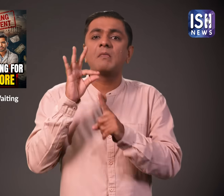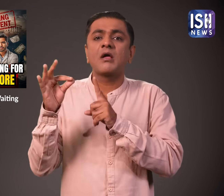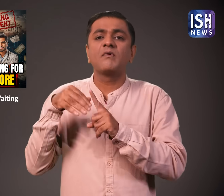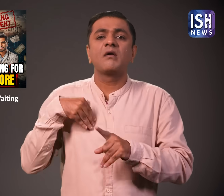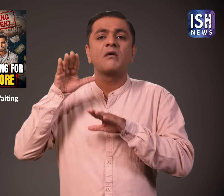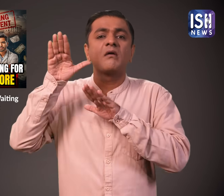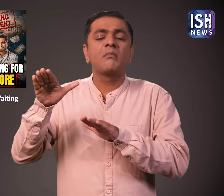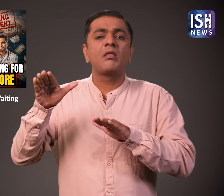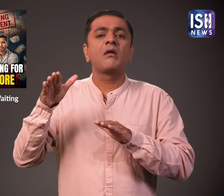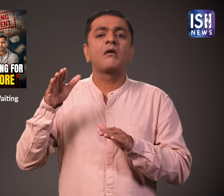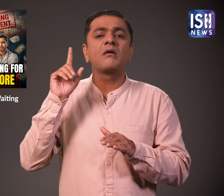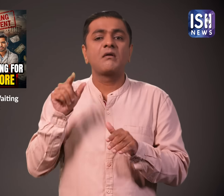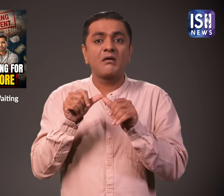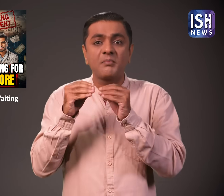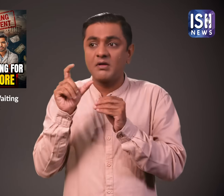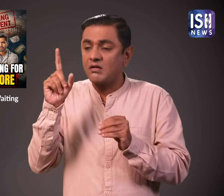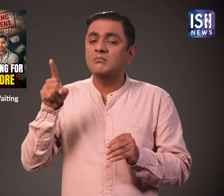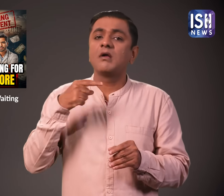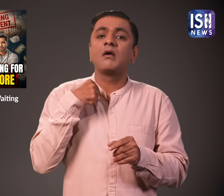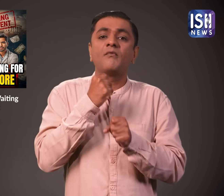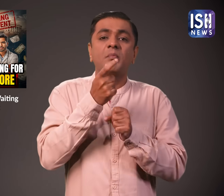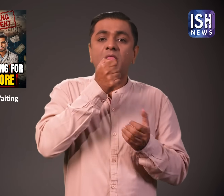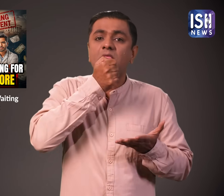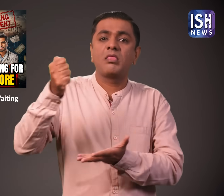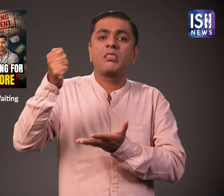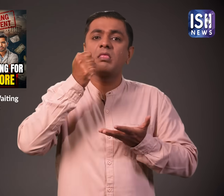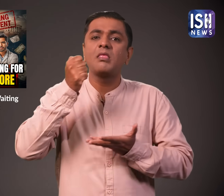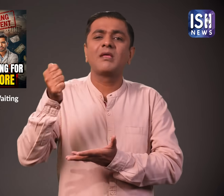creating heavy dependency on private hospitals with allocated budgets.